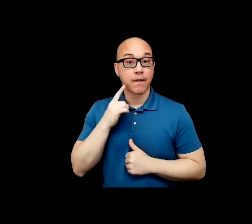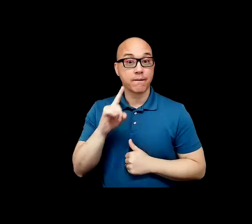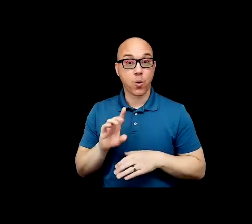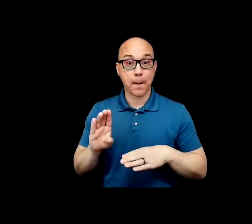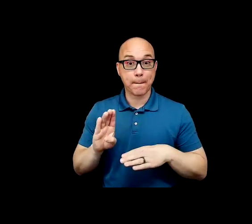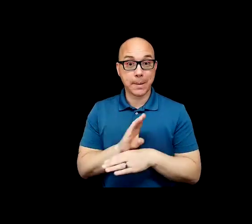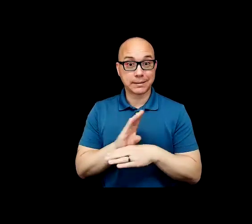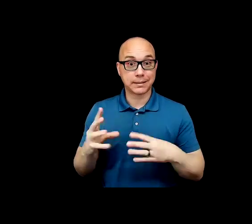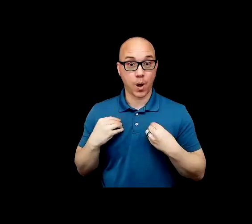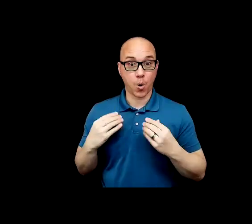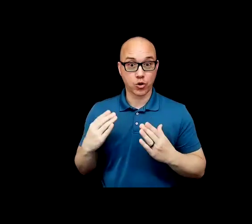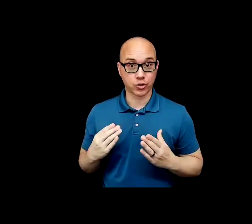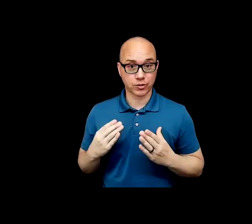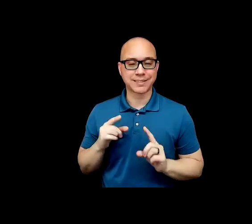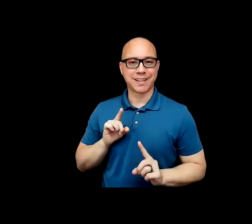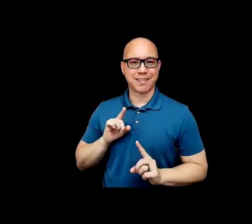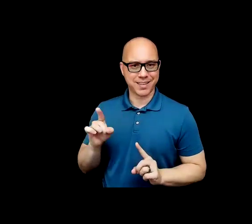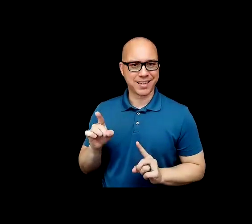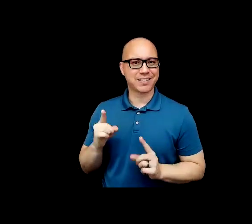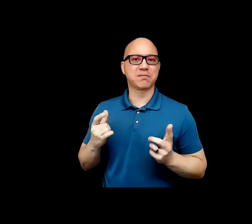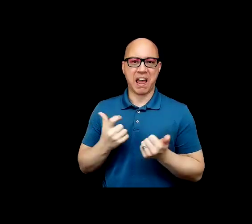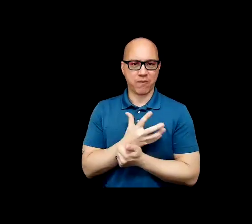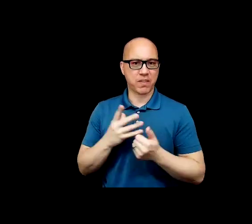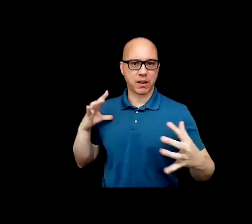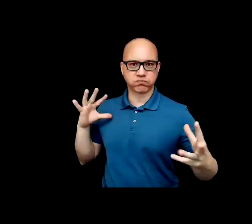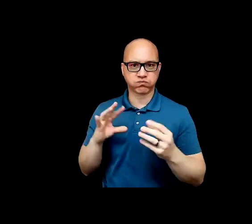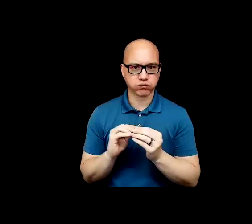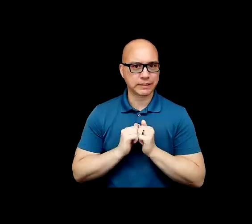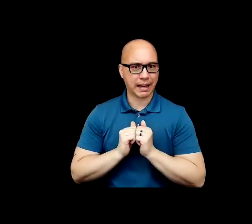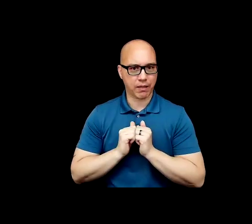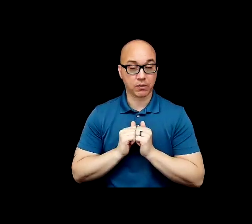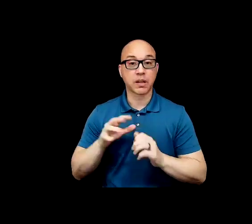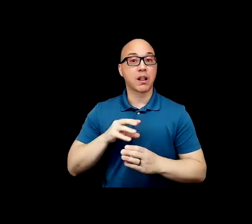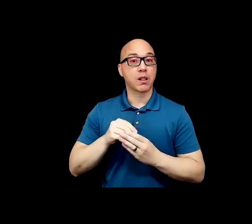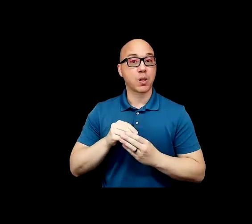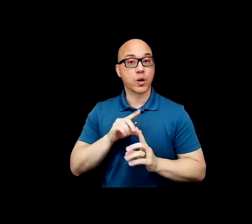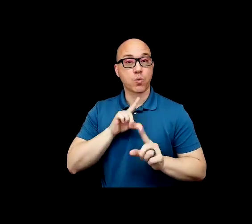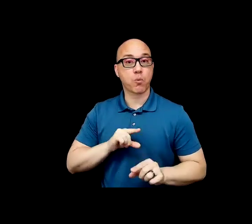going to come together, including what you report for your business activities. So, your business